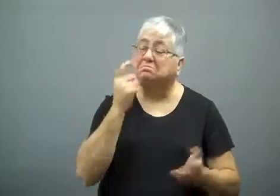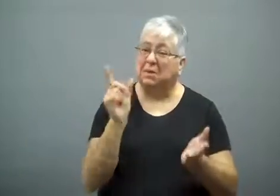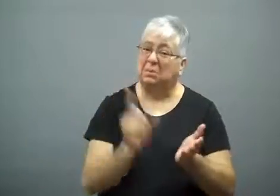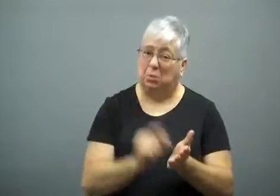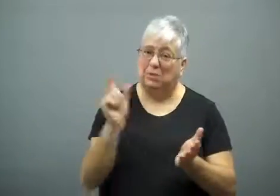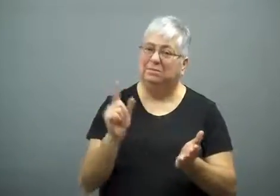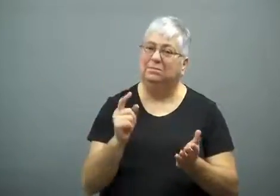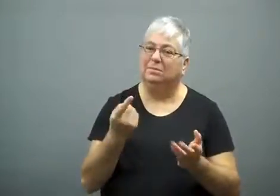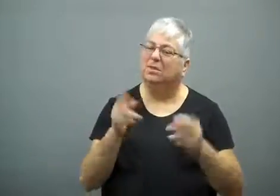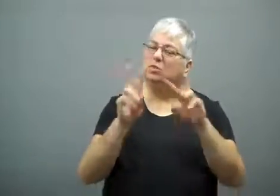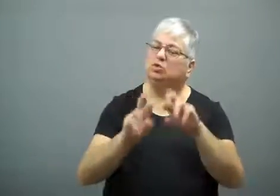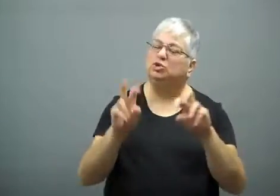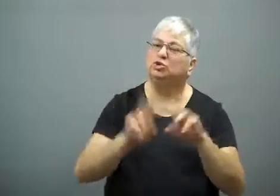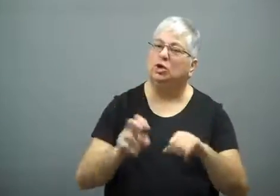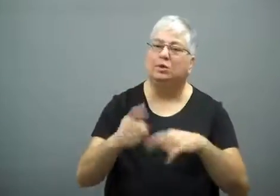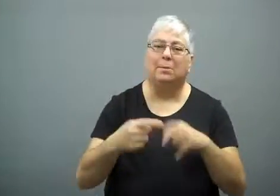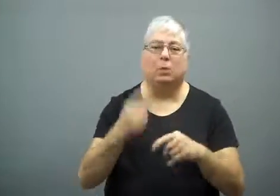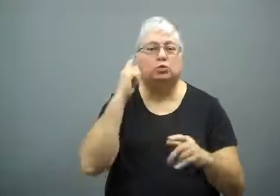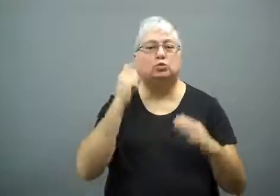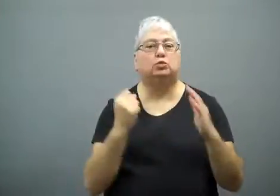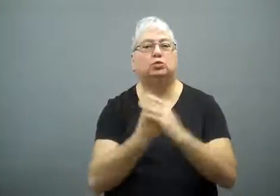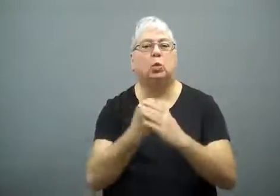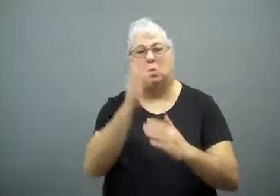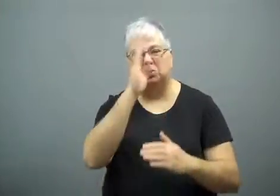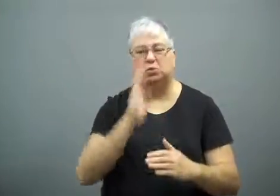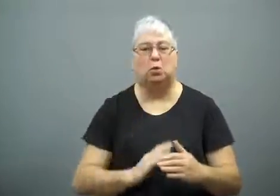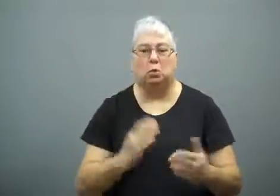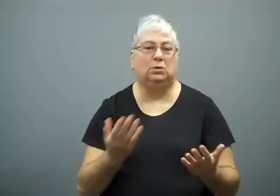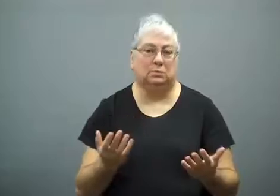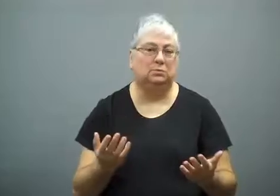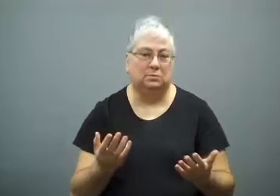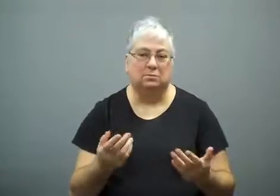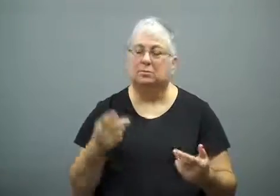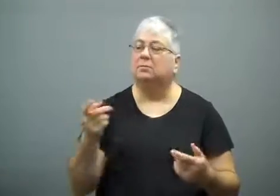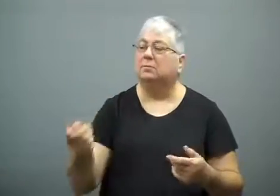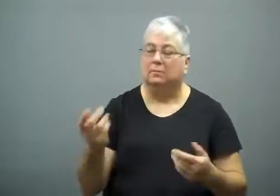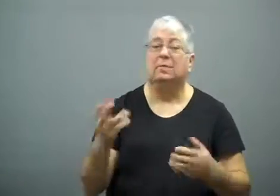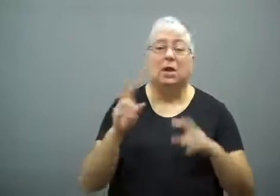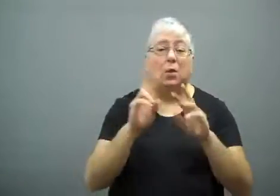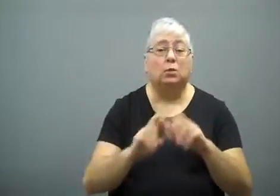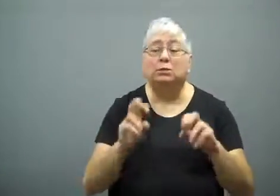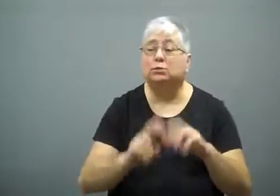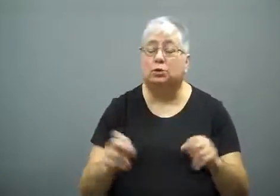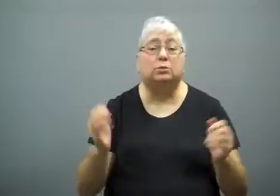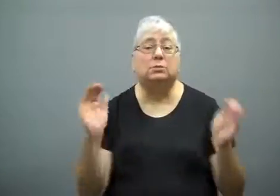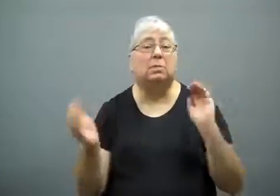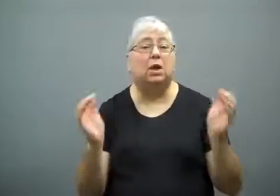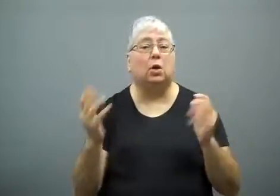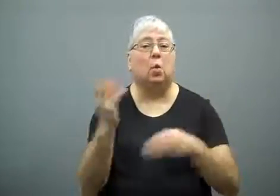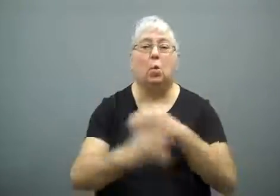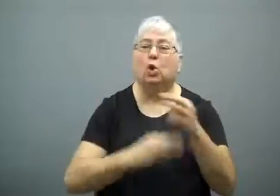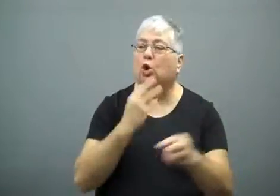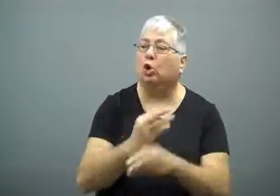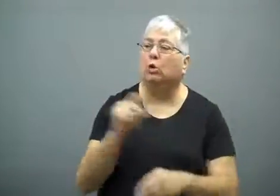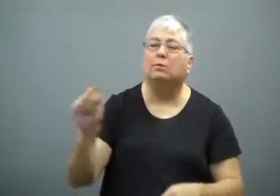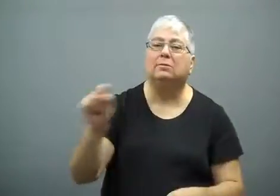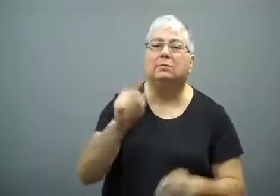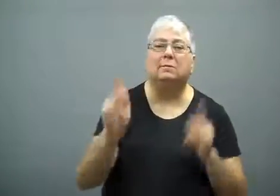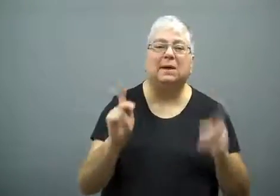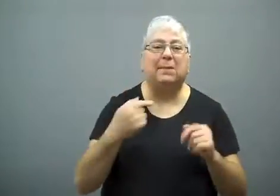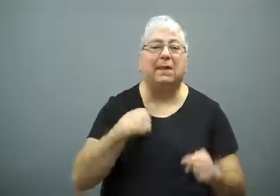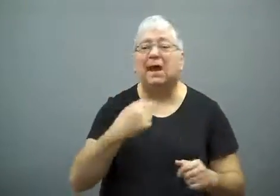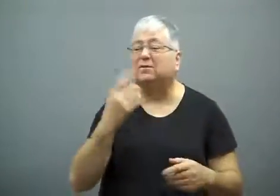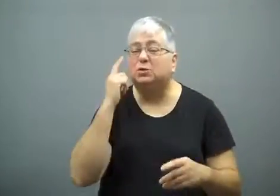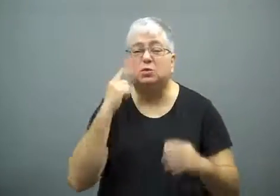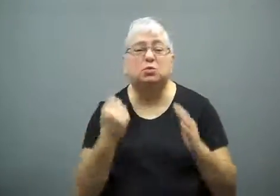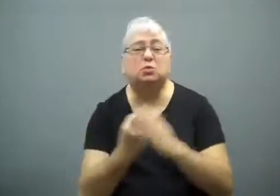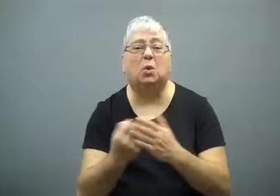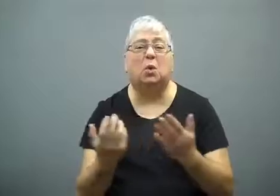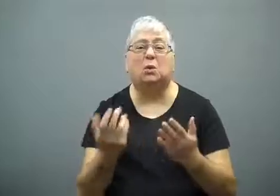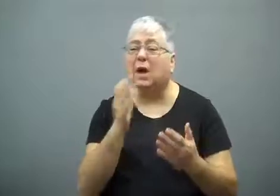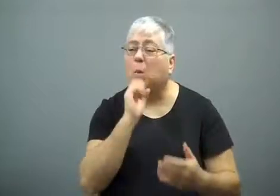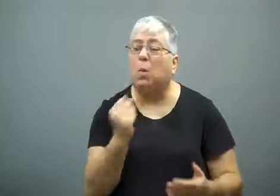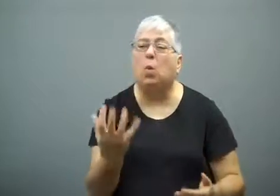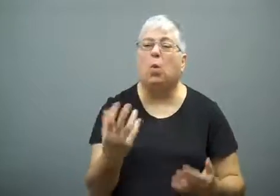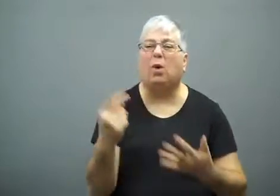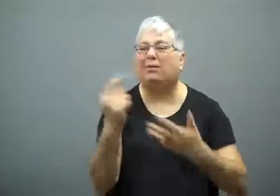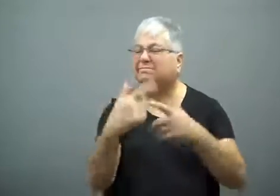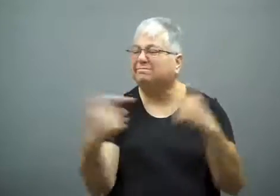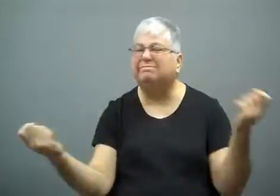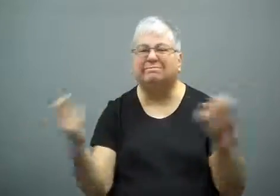It recently printed a report on strokes.